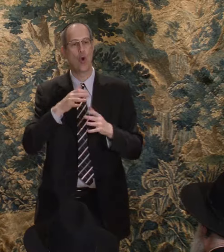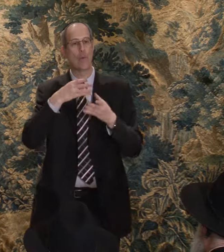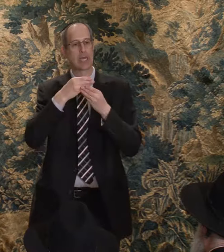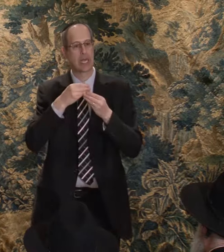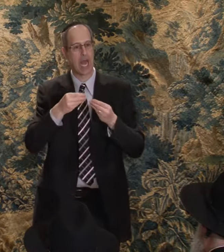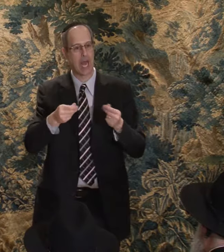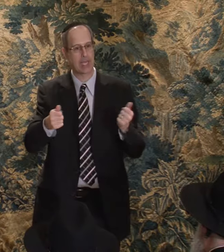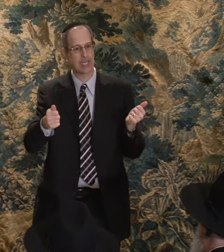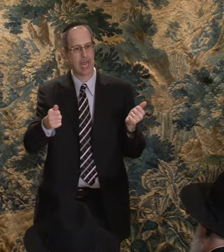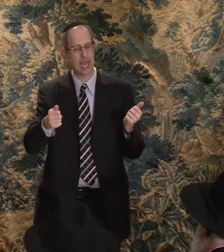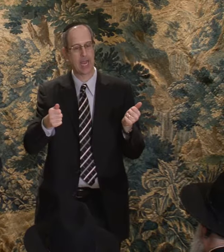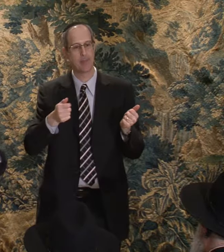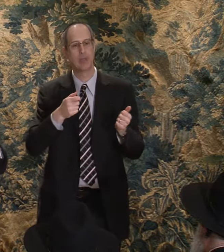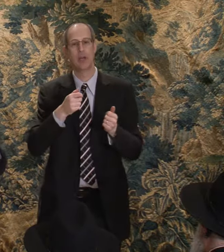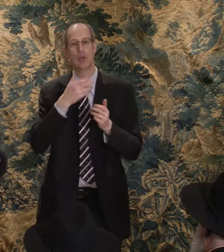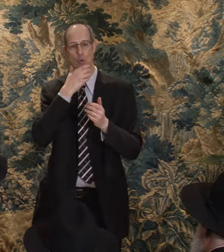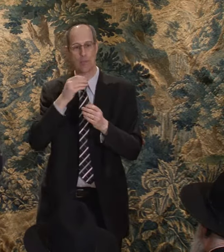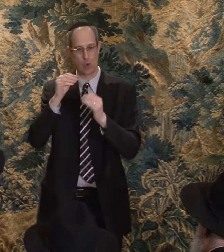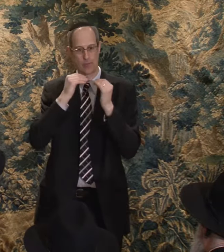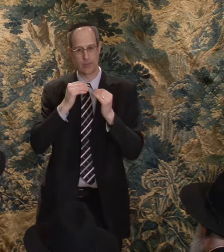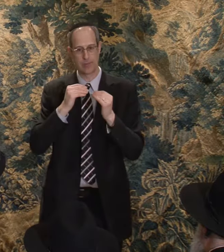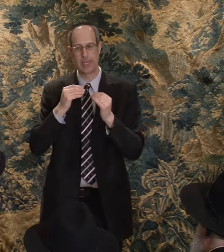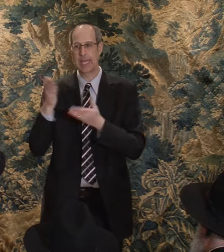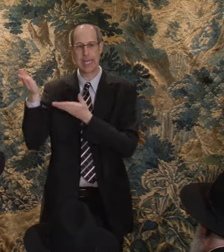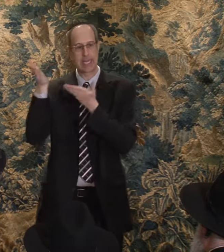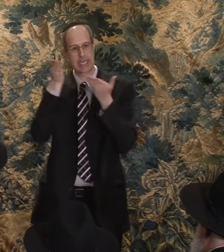this goanna ever taught us he gave a keel they could